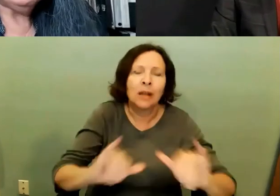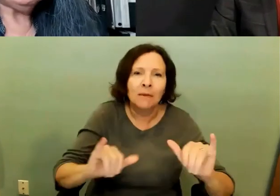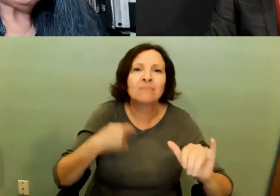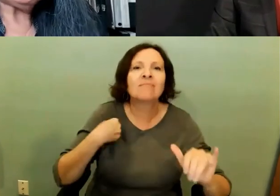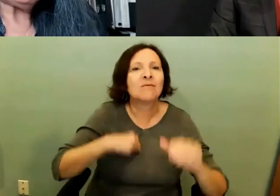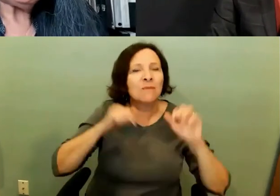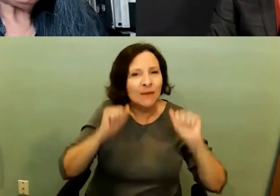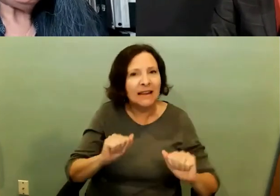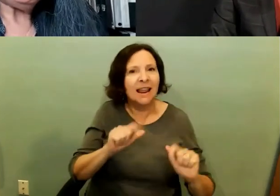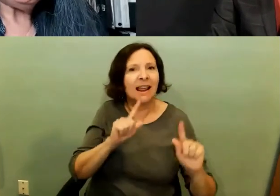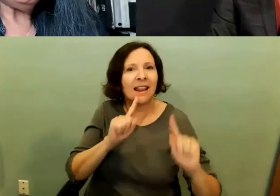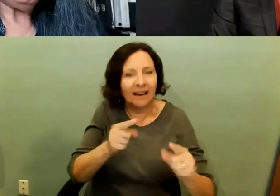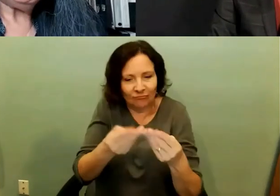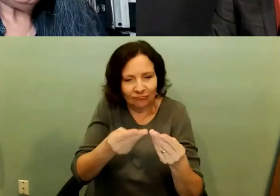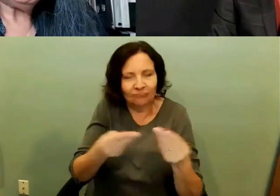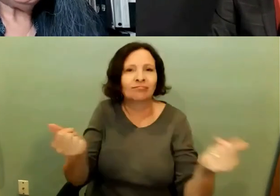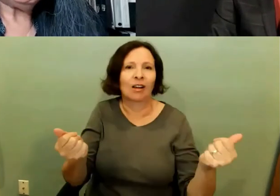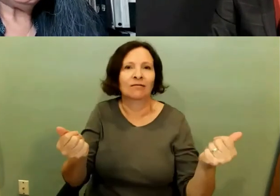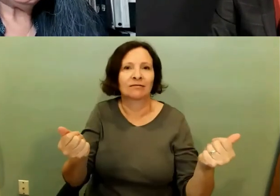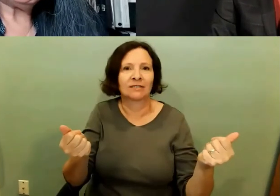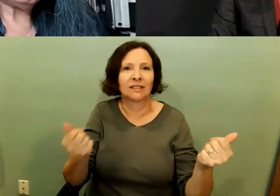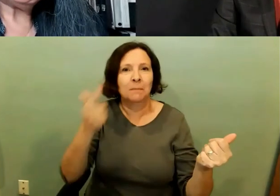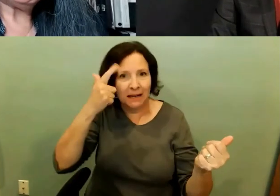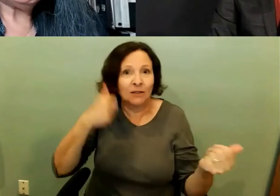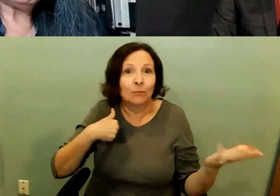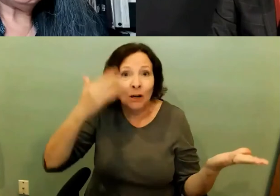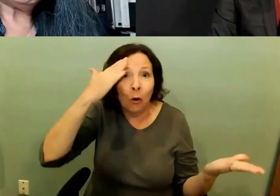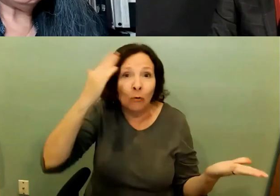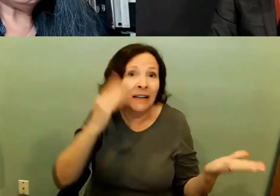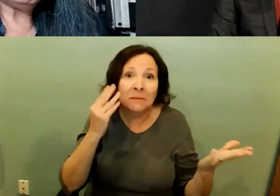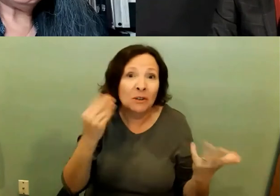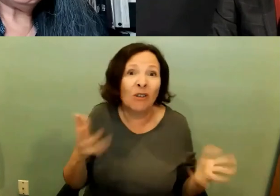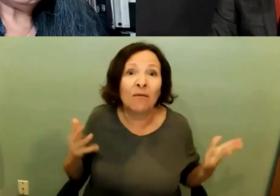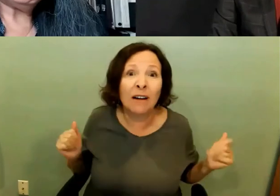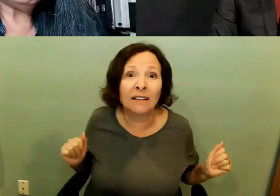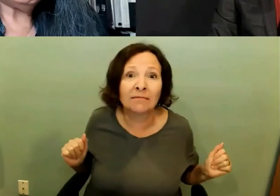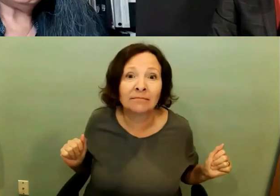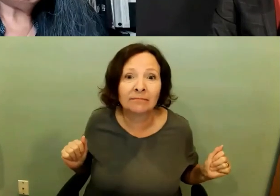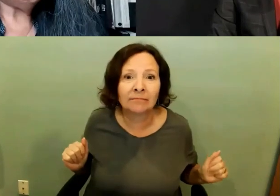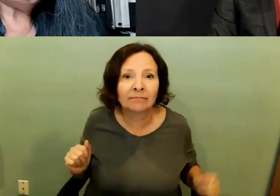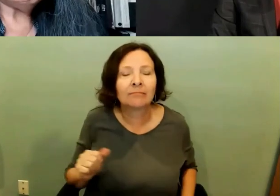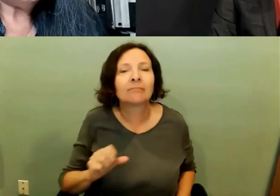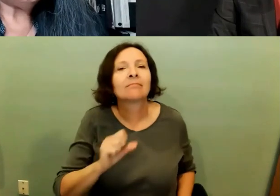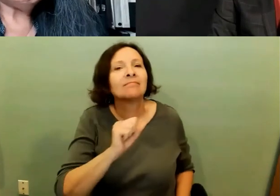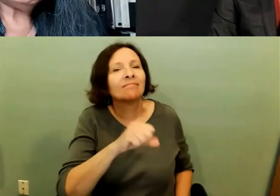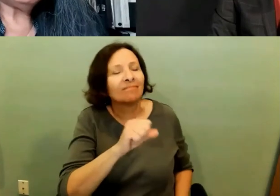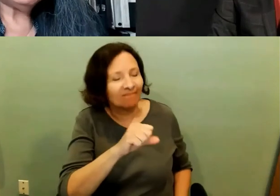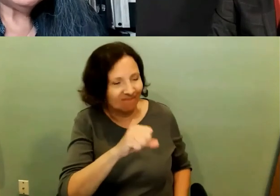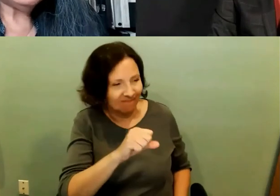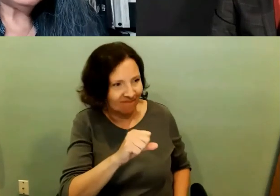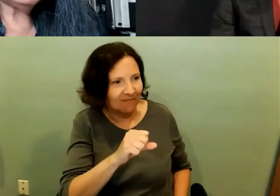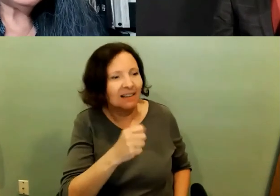And honestly, what you said Sylvia is so consistent with what I hear from my